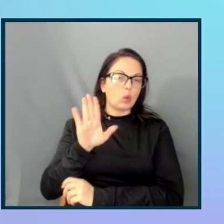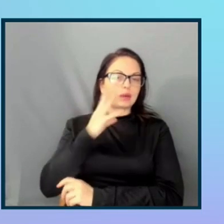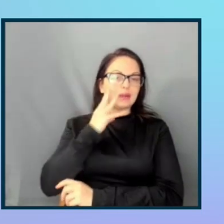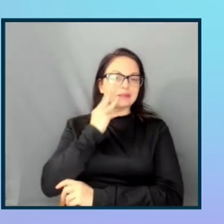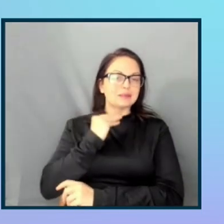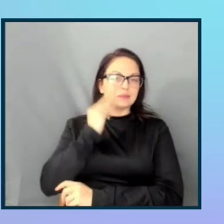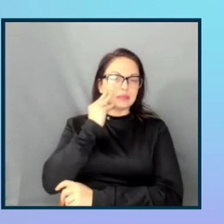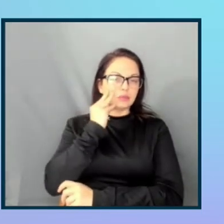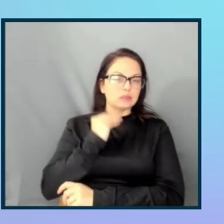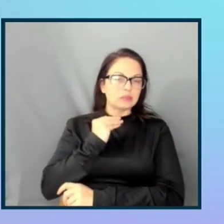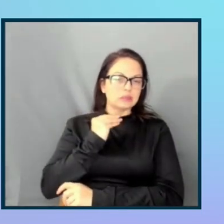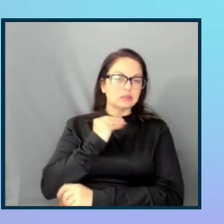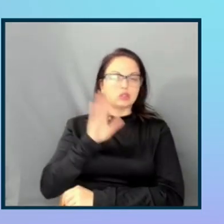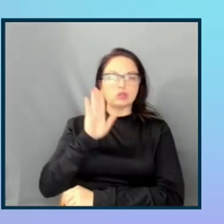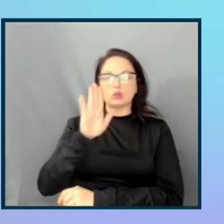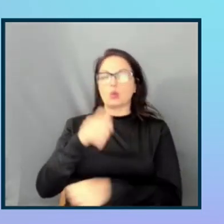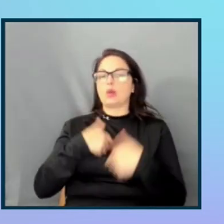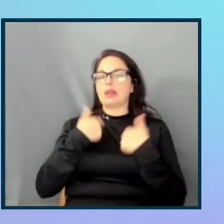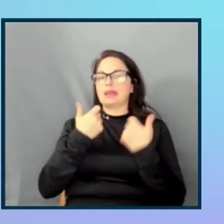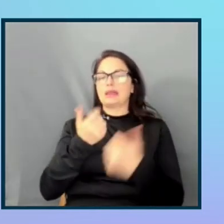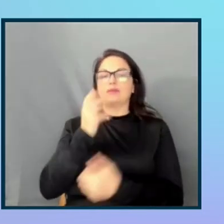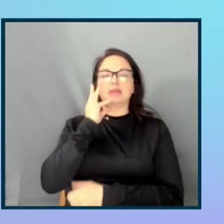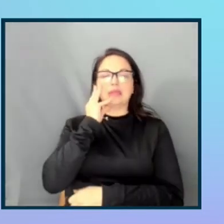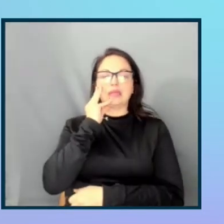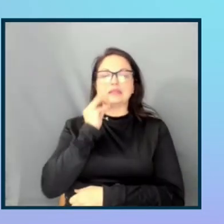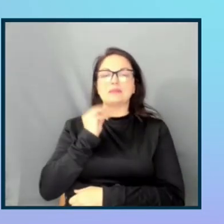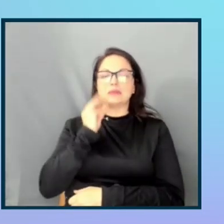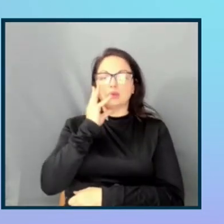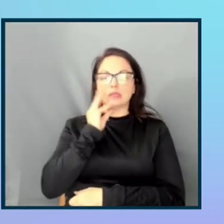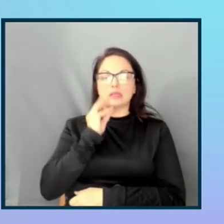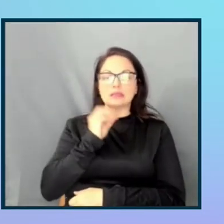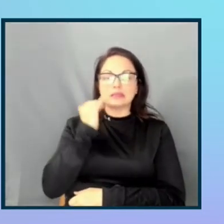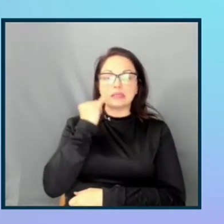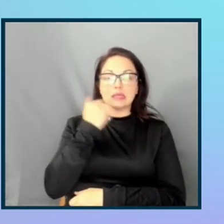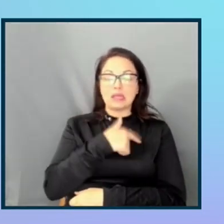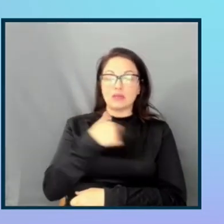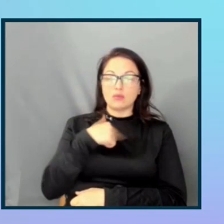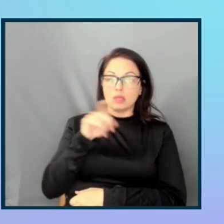your own lived experience. If we ask all of our questions in English,